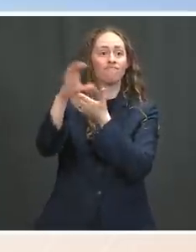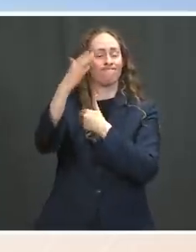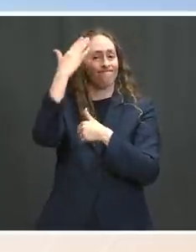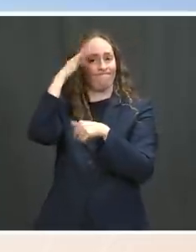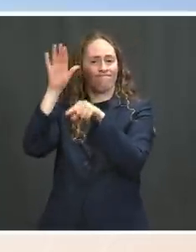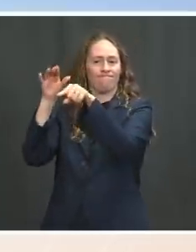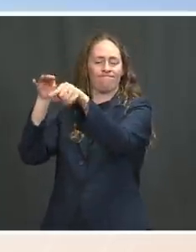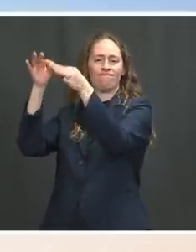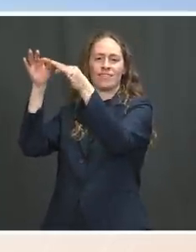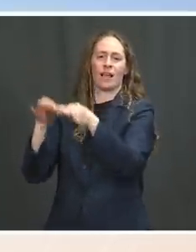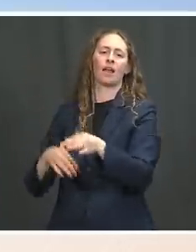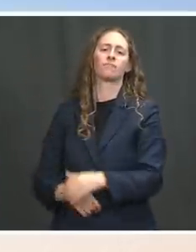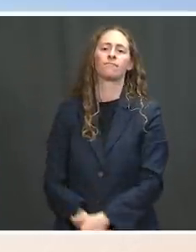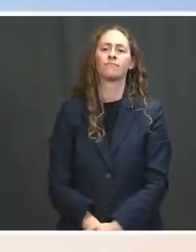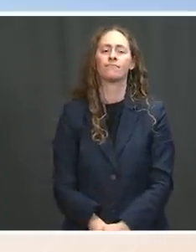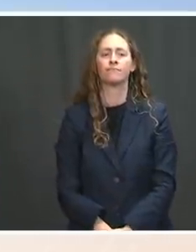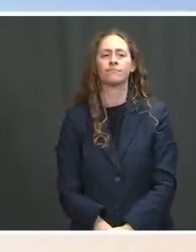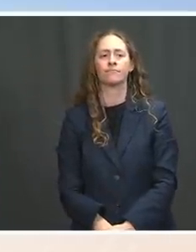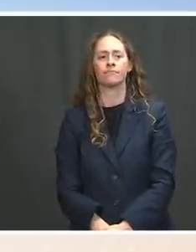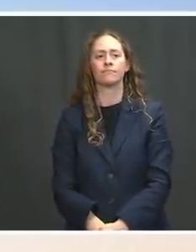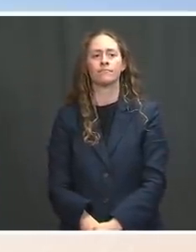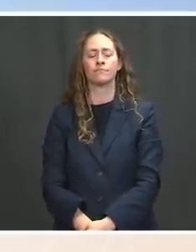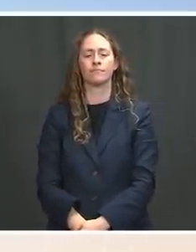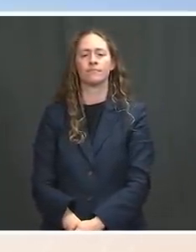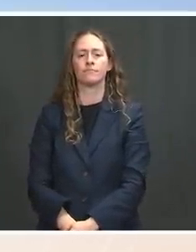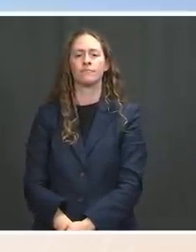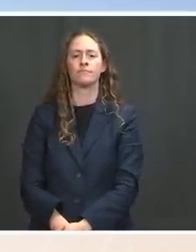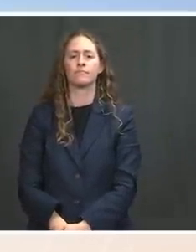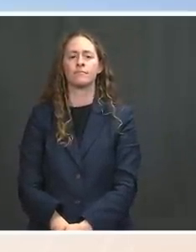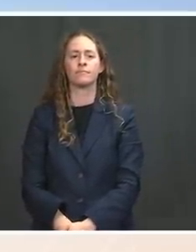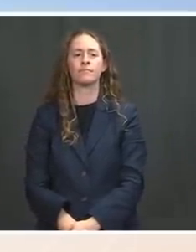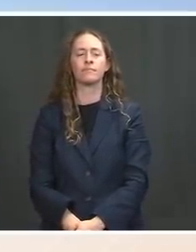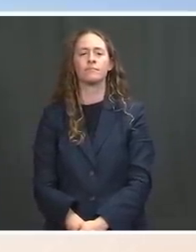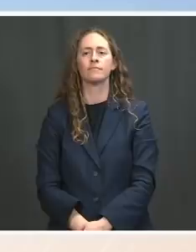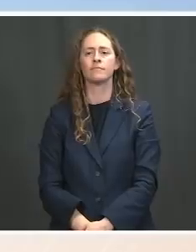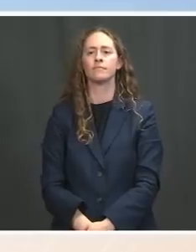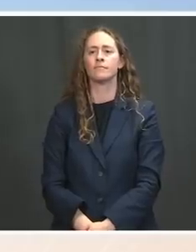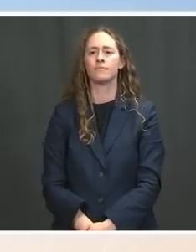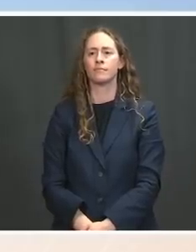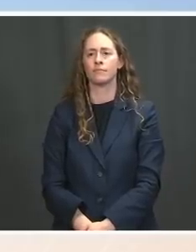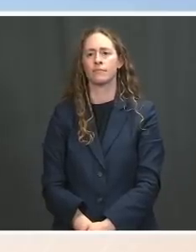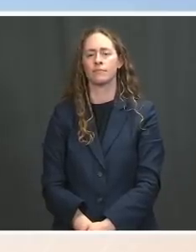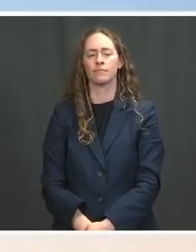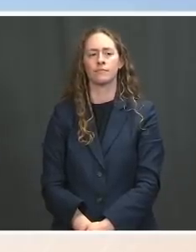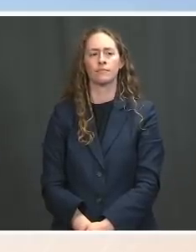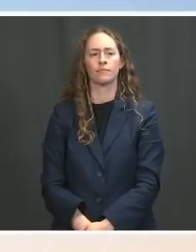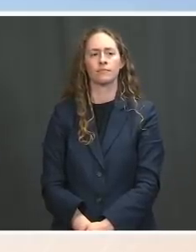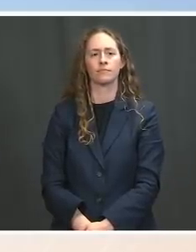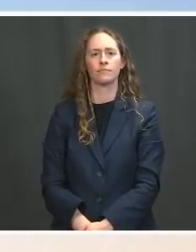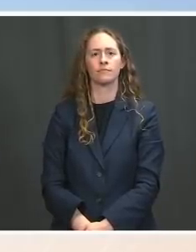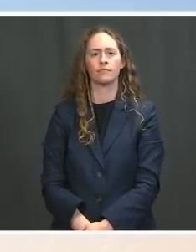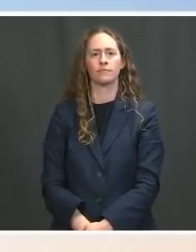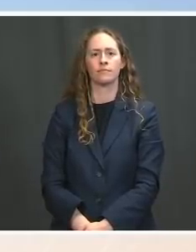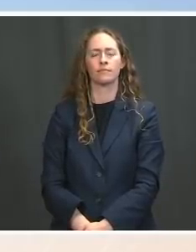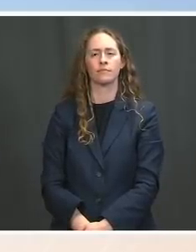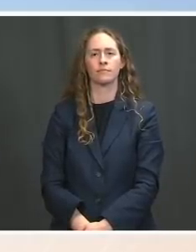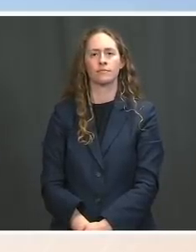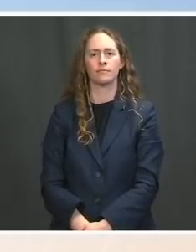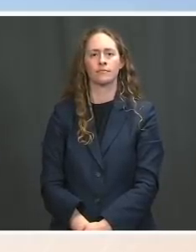The Press: -- how does this President approach negotiating with someone who says that "100 percent of [his] focus is on stopping this administration"?